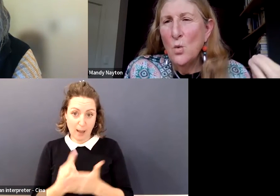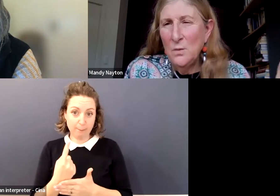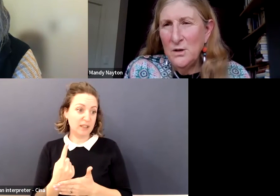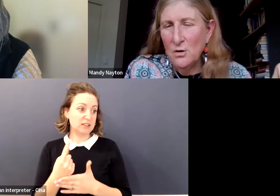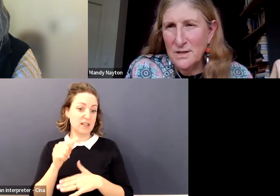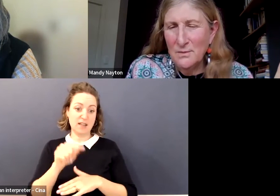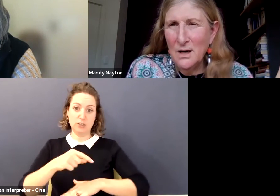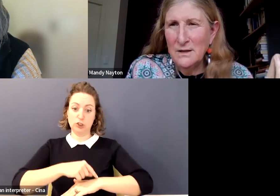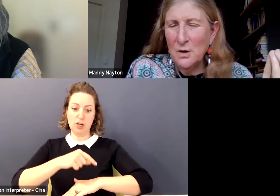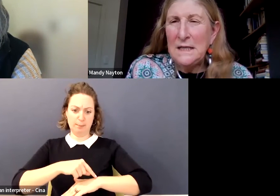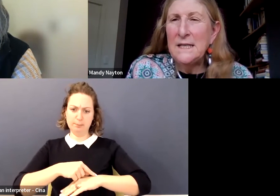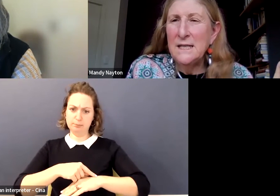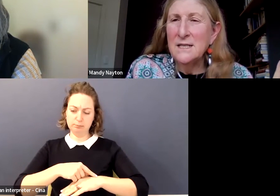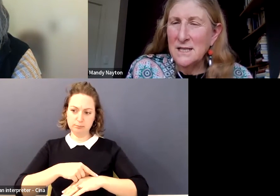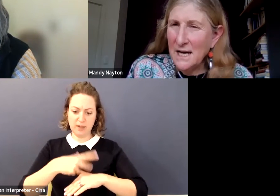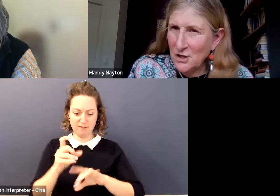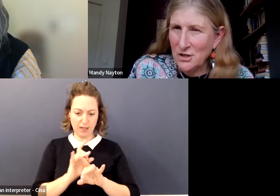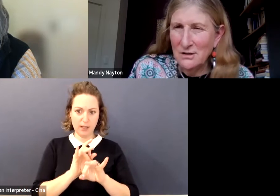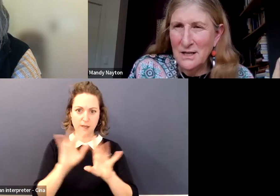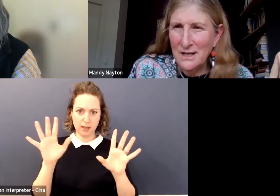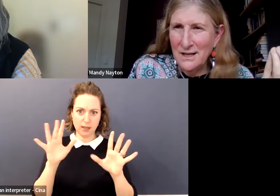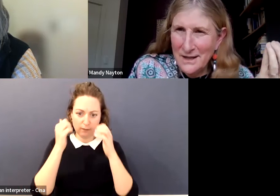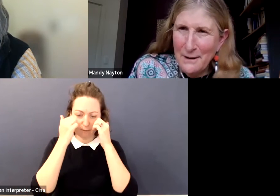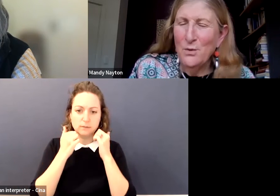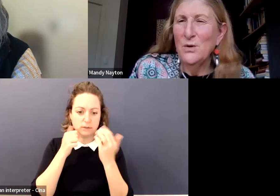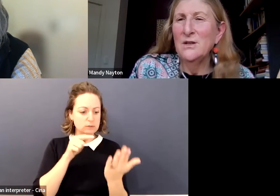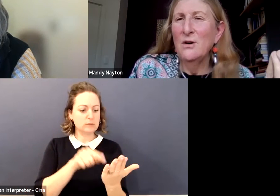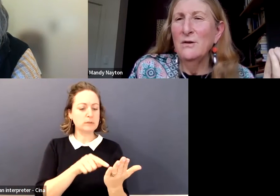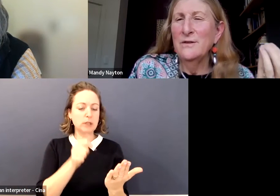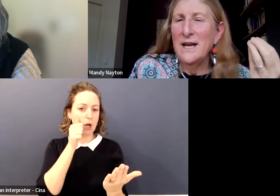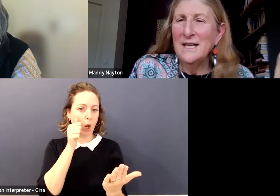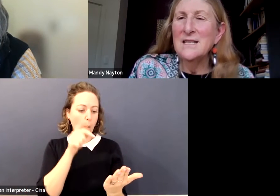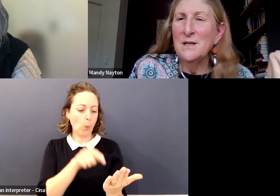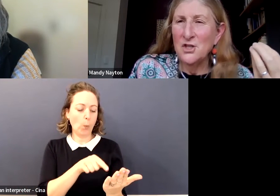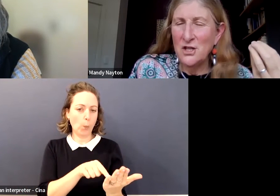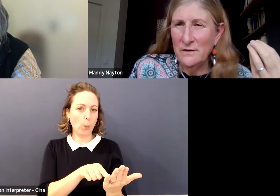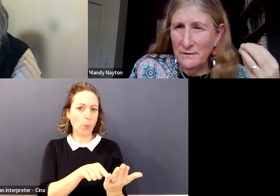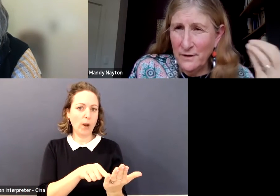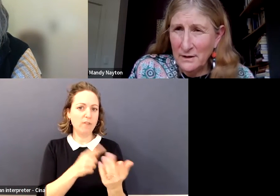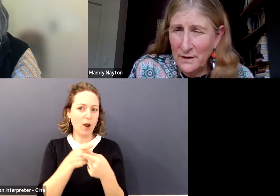where we got some kind of clear indication at that point of academic achievement